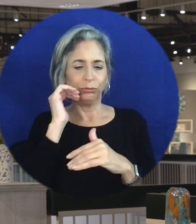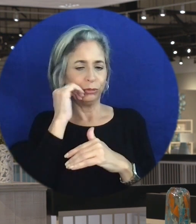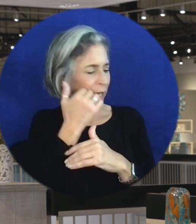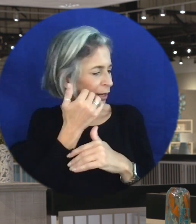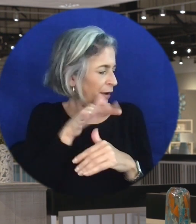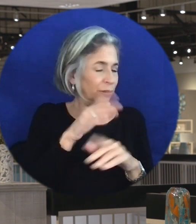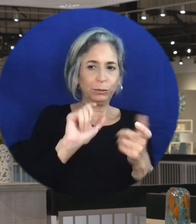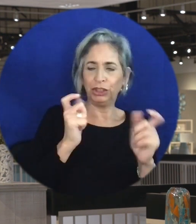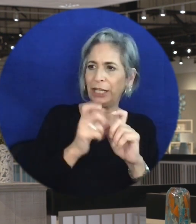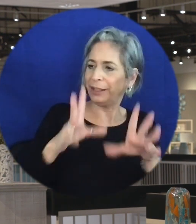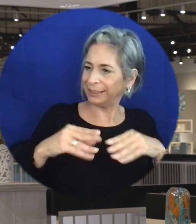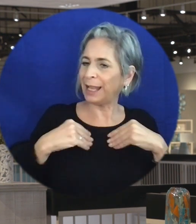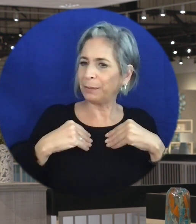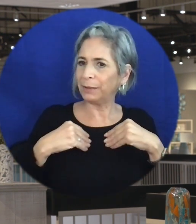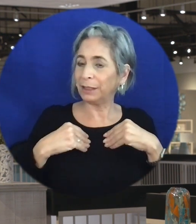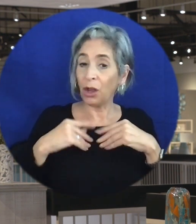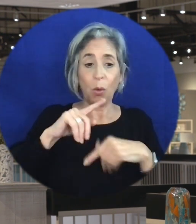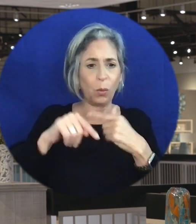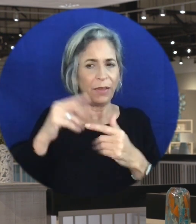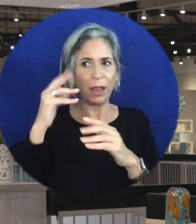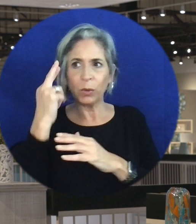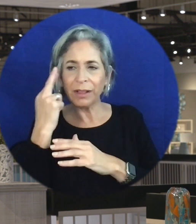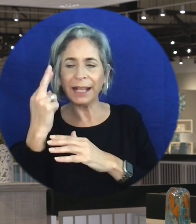And in 1994, when the trend showed water beds weren't the future,